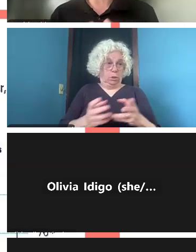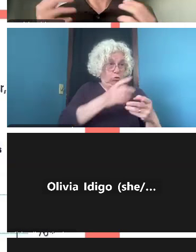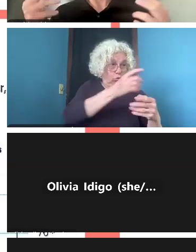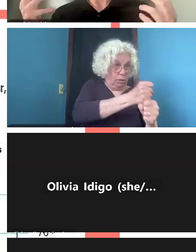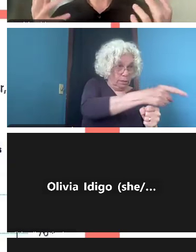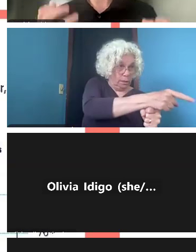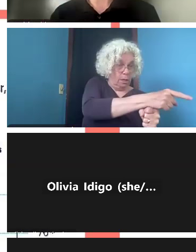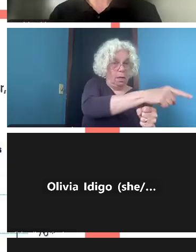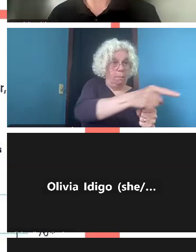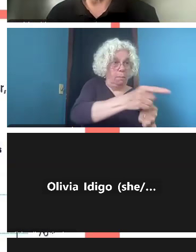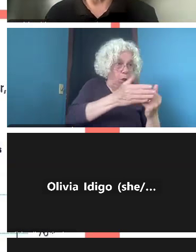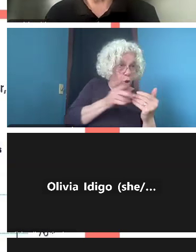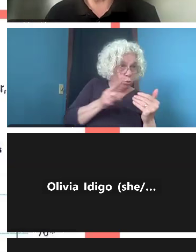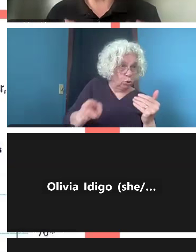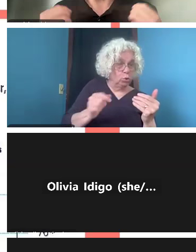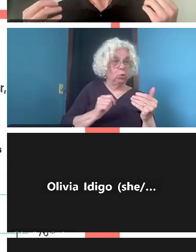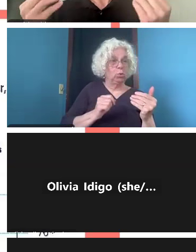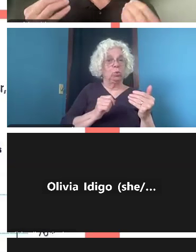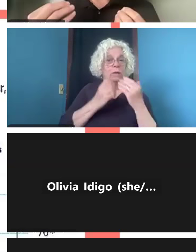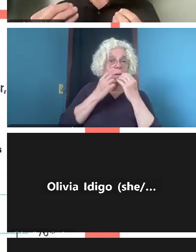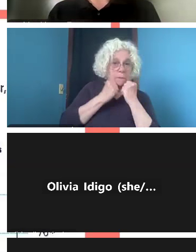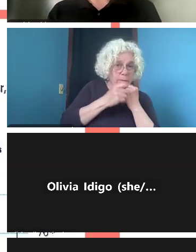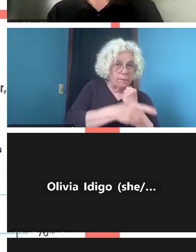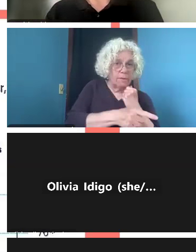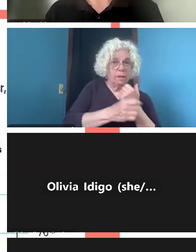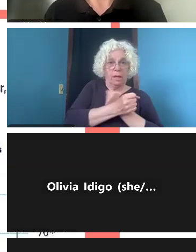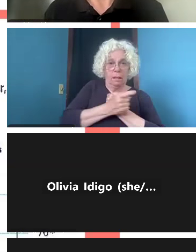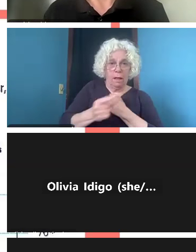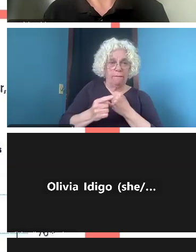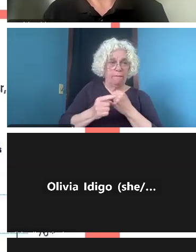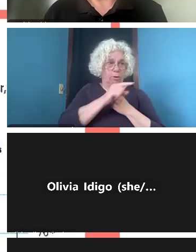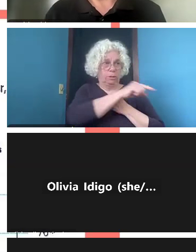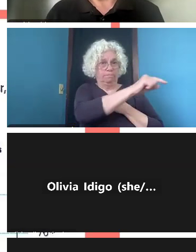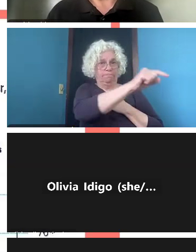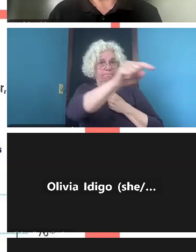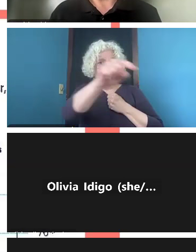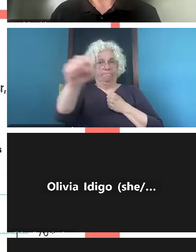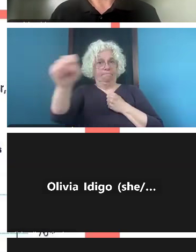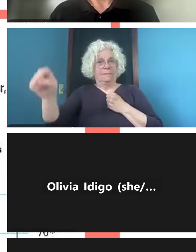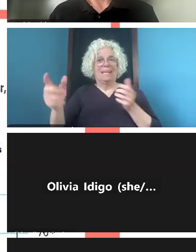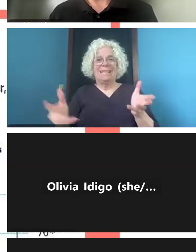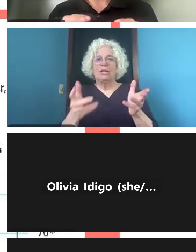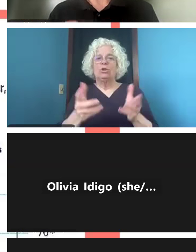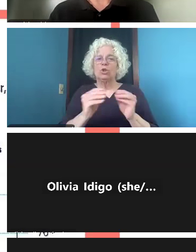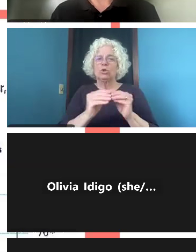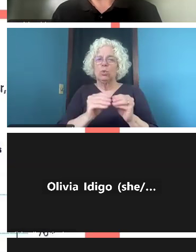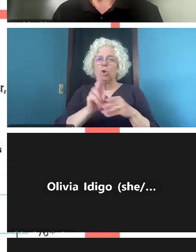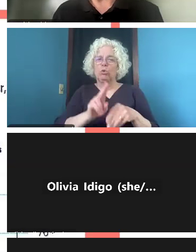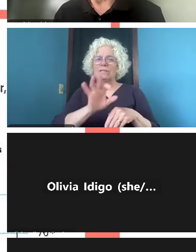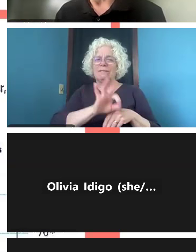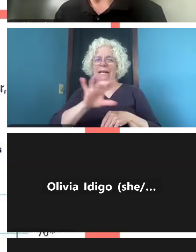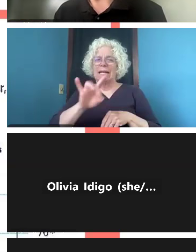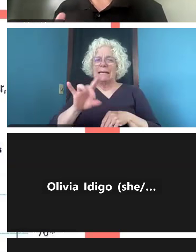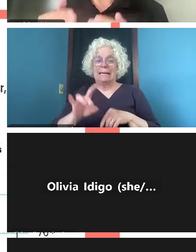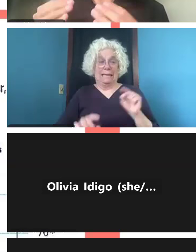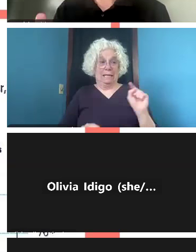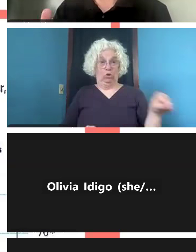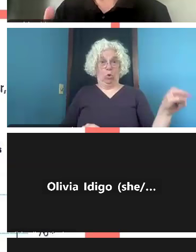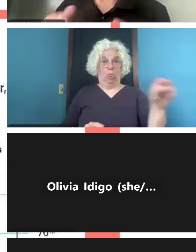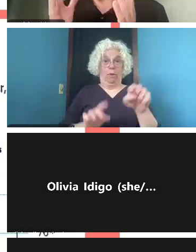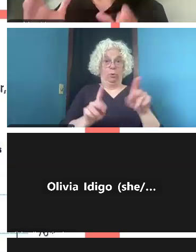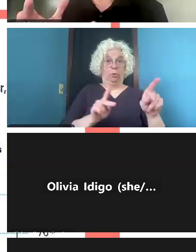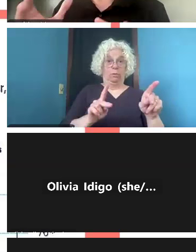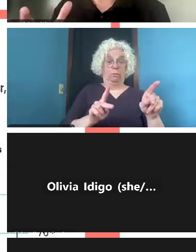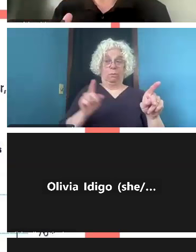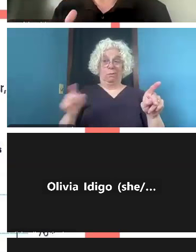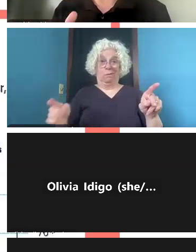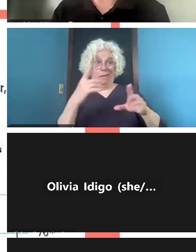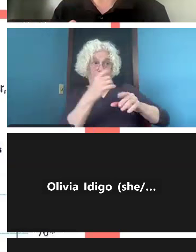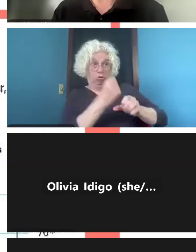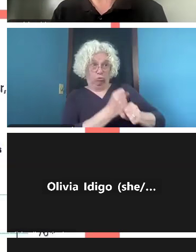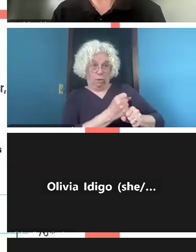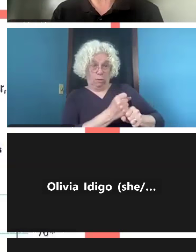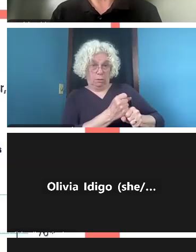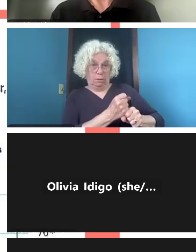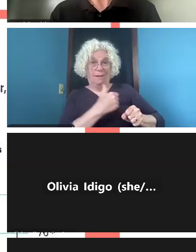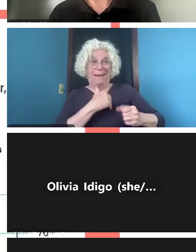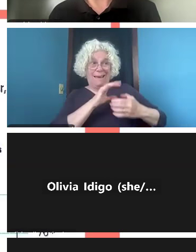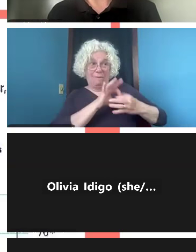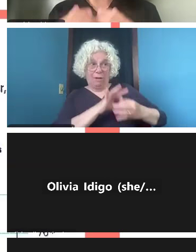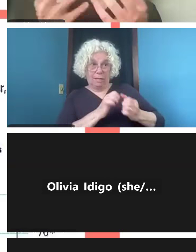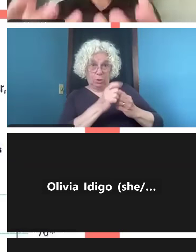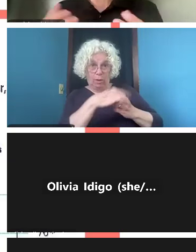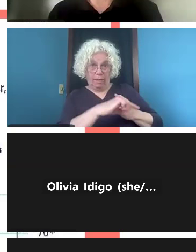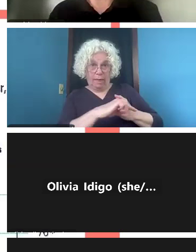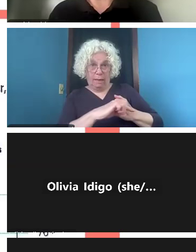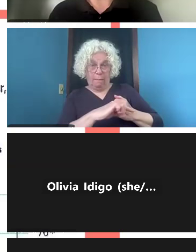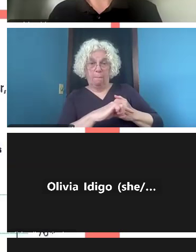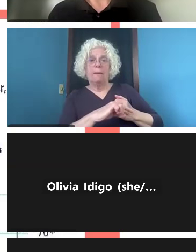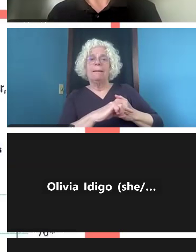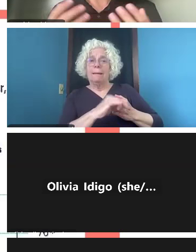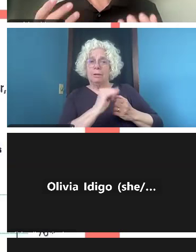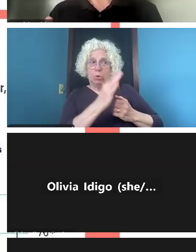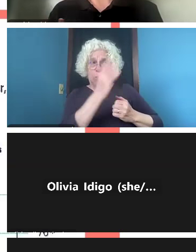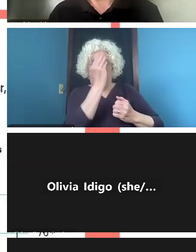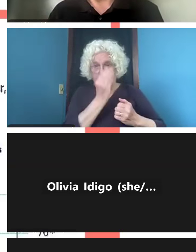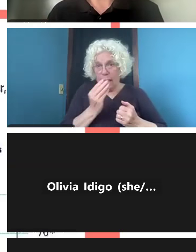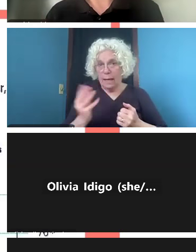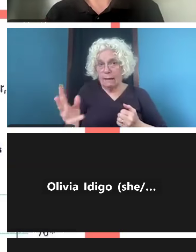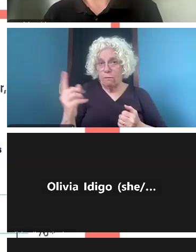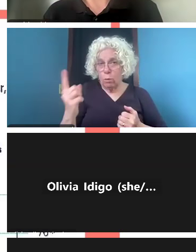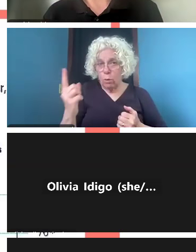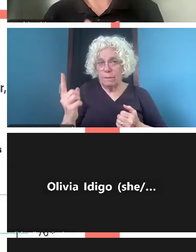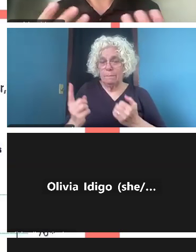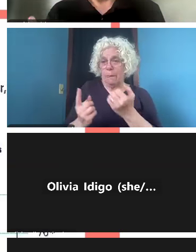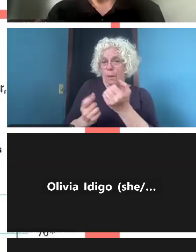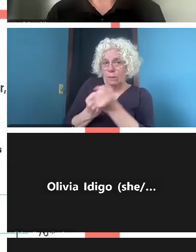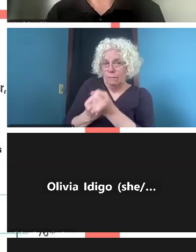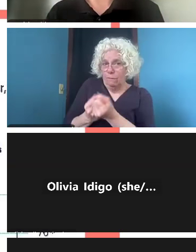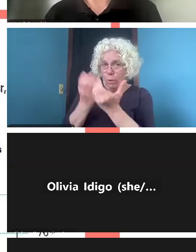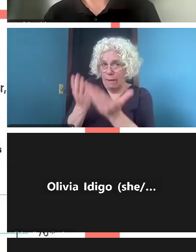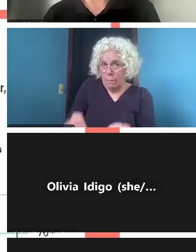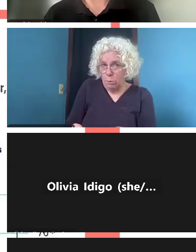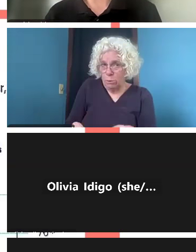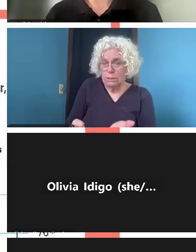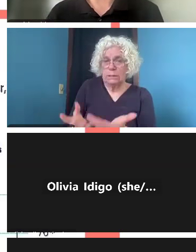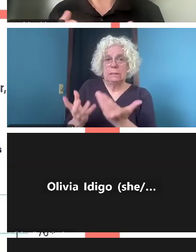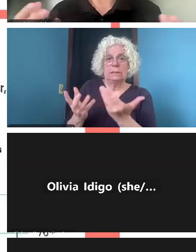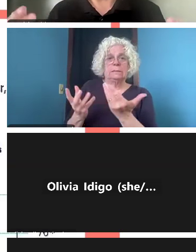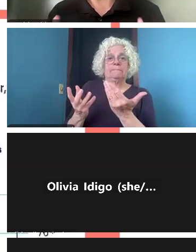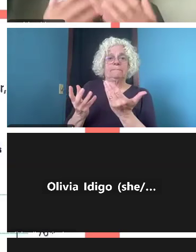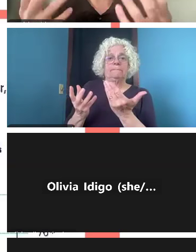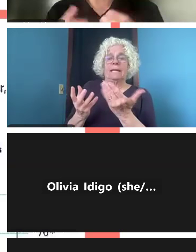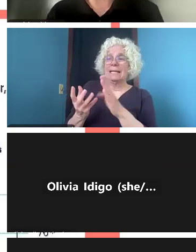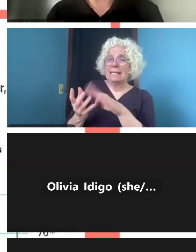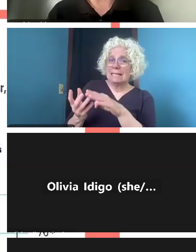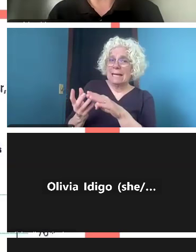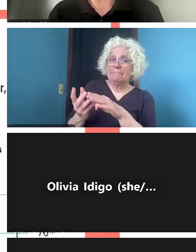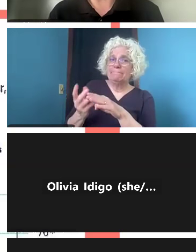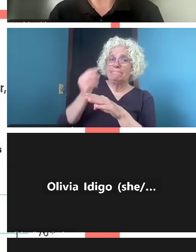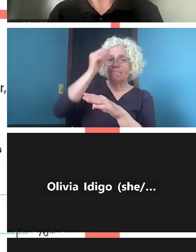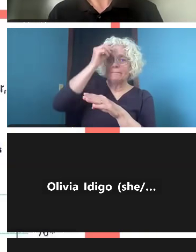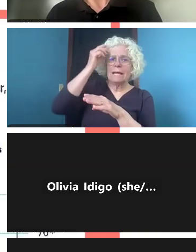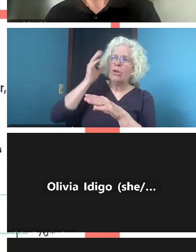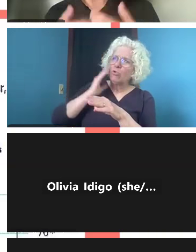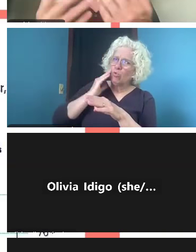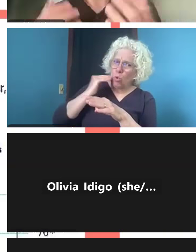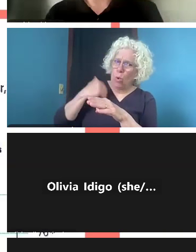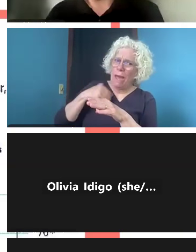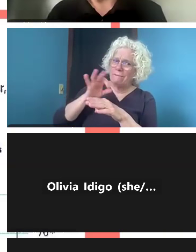So a trusted messenger holds that trust that close connection and relationship so if they were to communicate and support their sort of loved one or close connection by saying and communicating about 988.